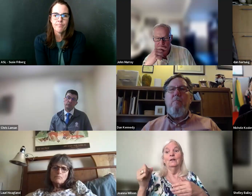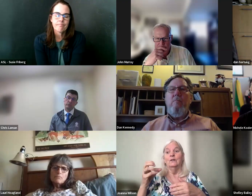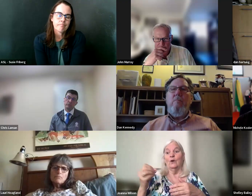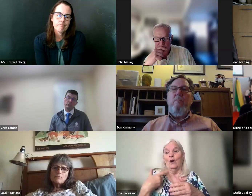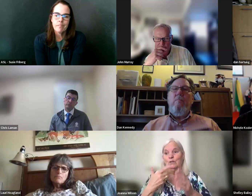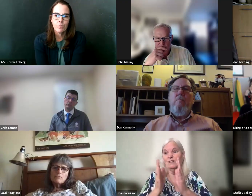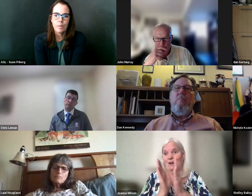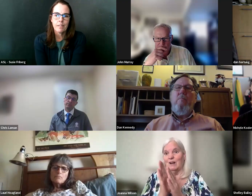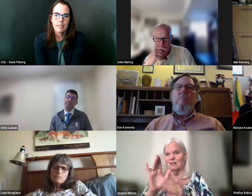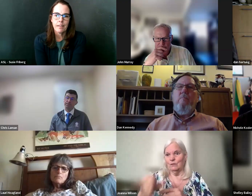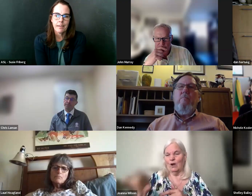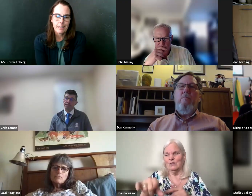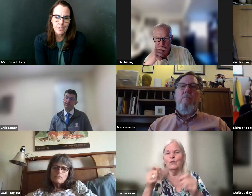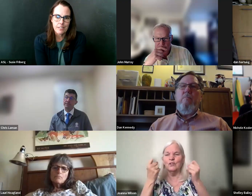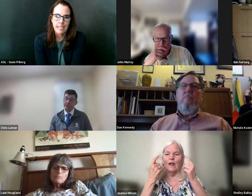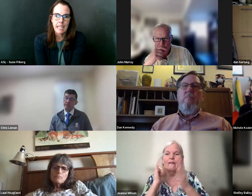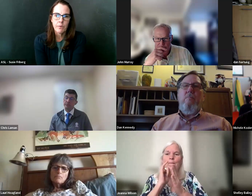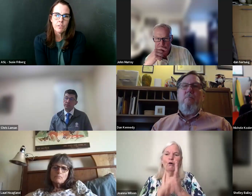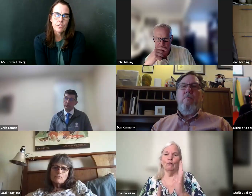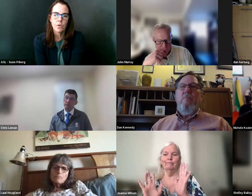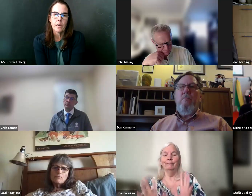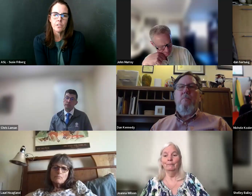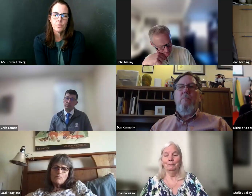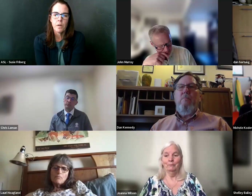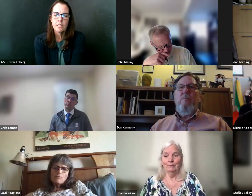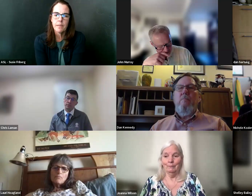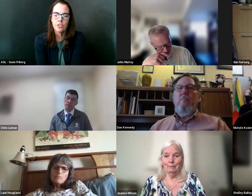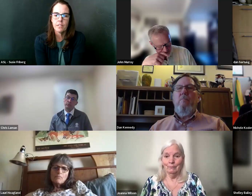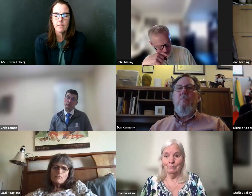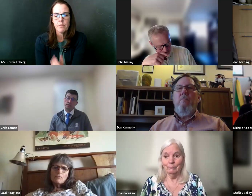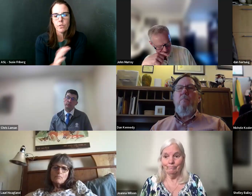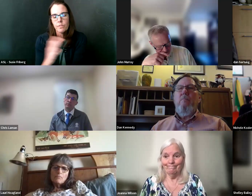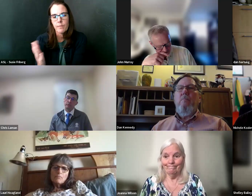um with uh English as a second language. So, just wanted to make sure that some of those